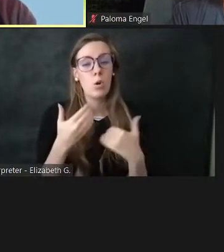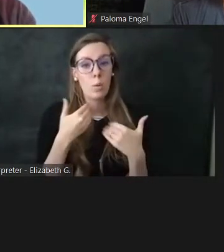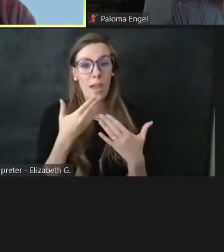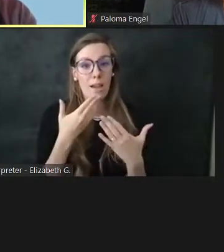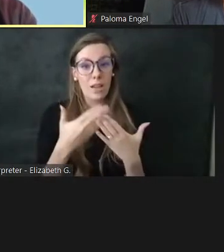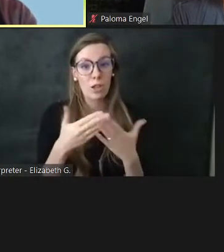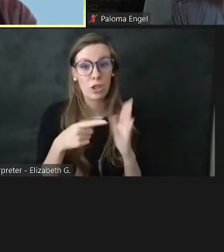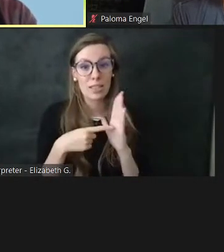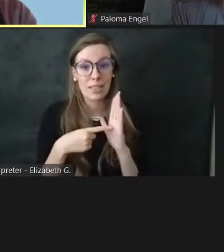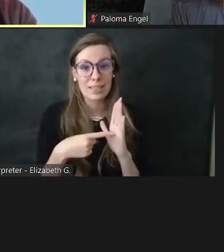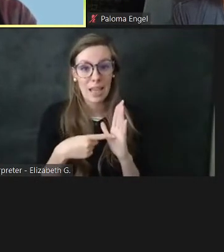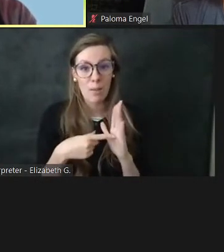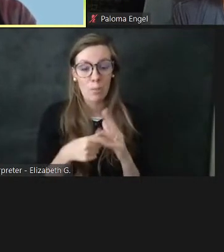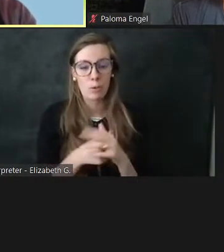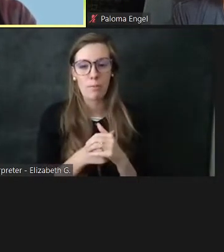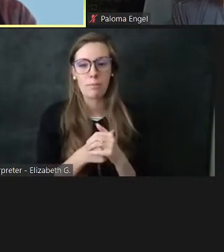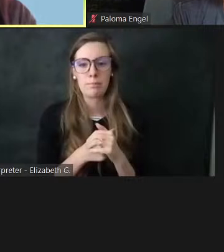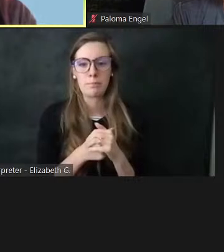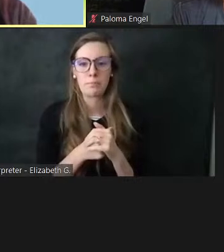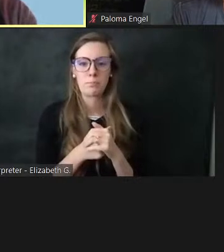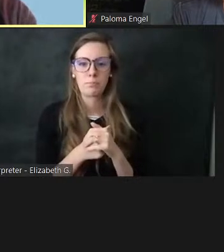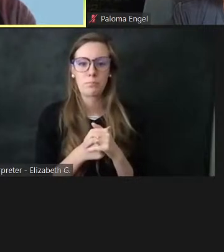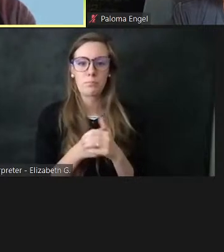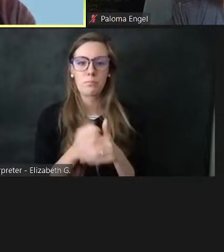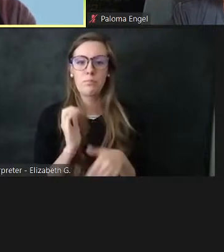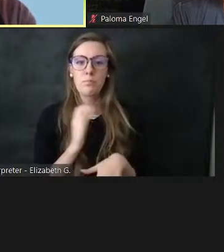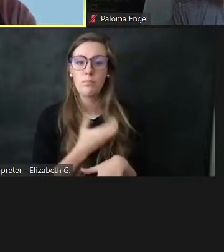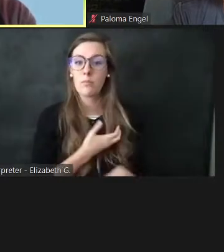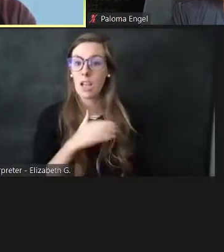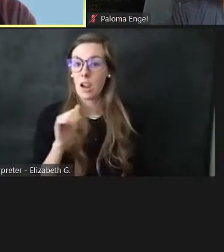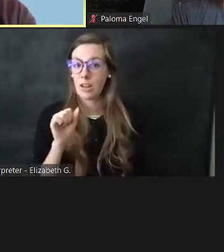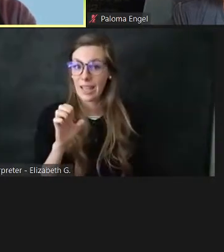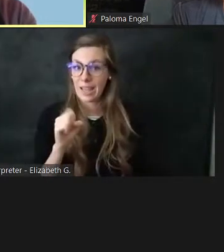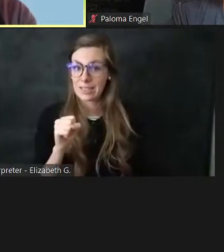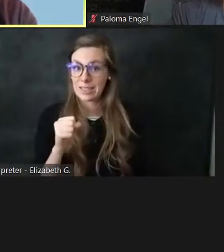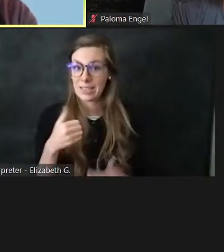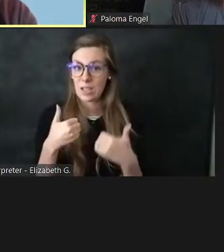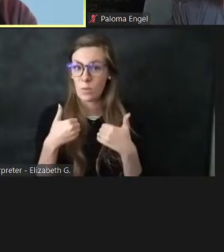Our cases that we have it's high and the